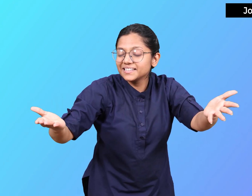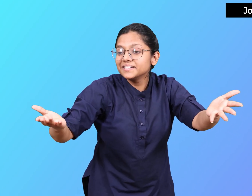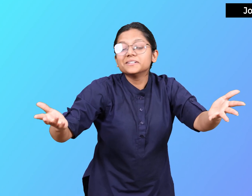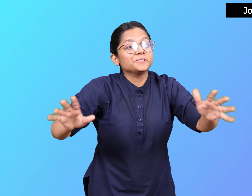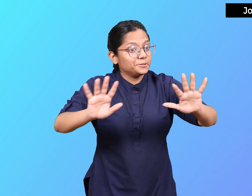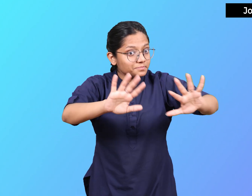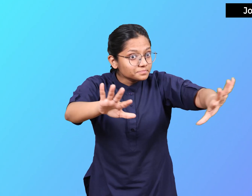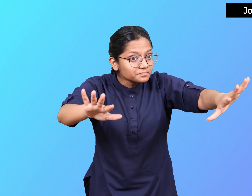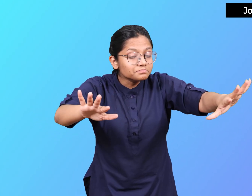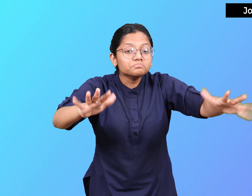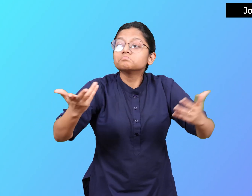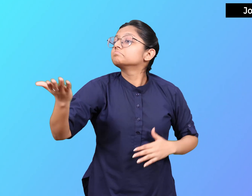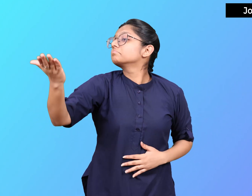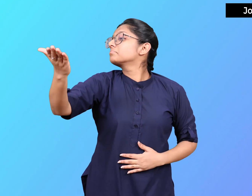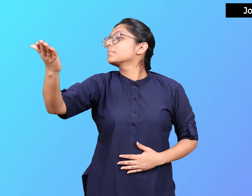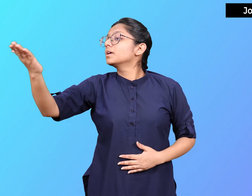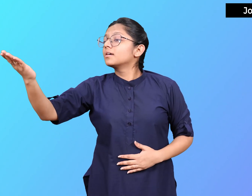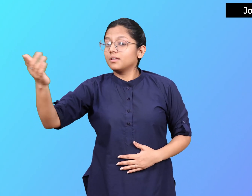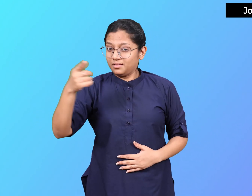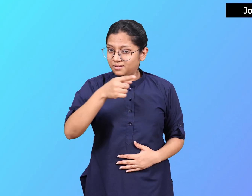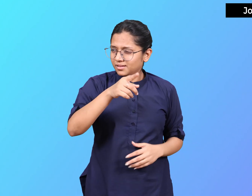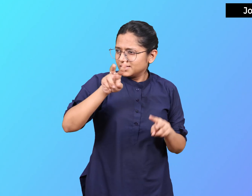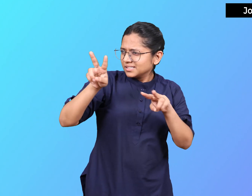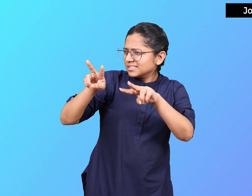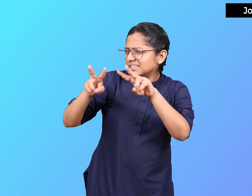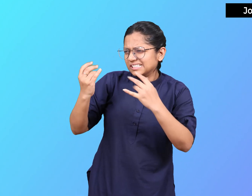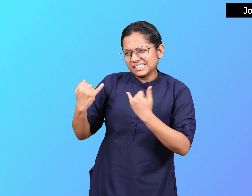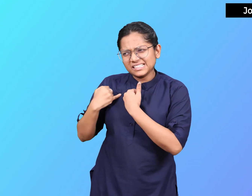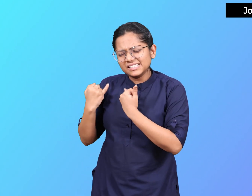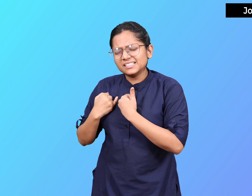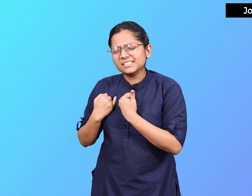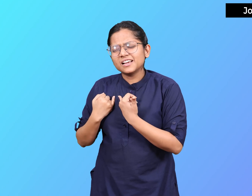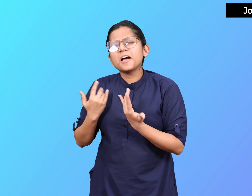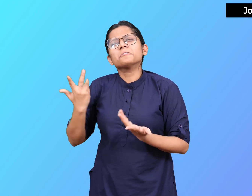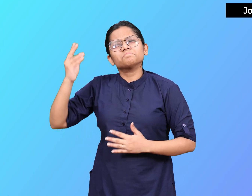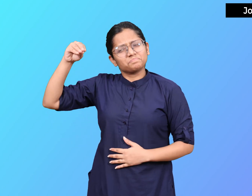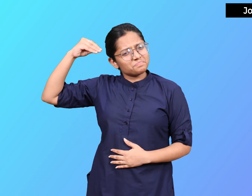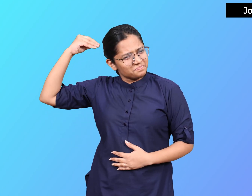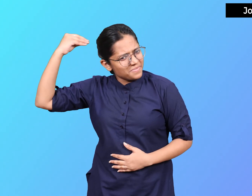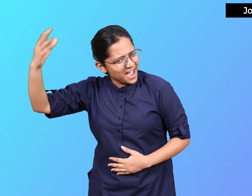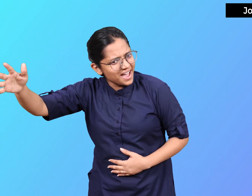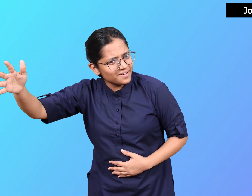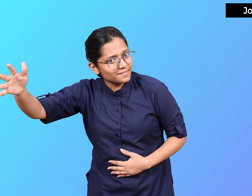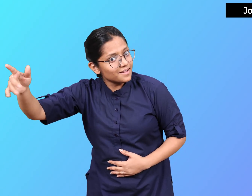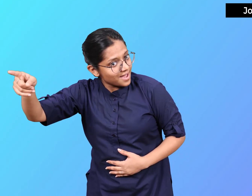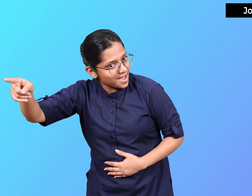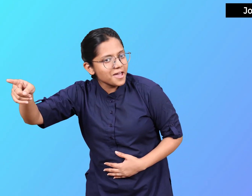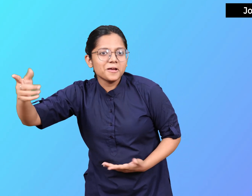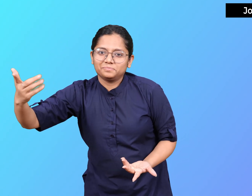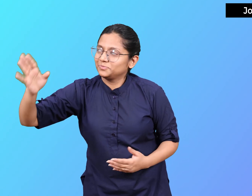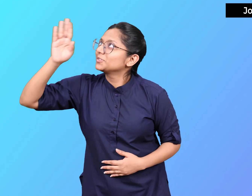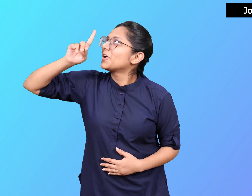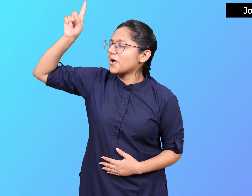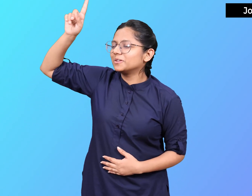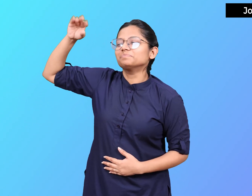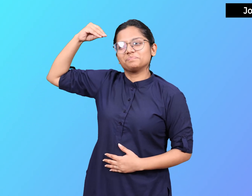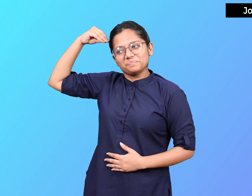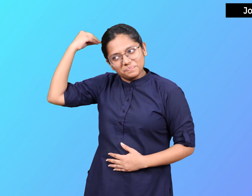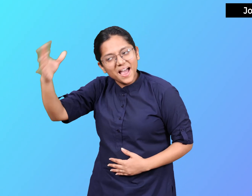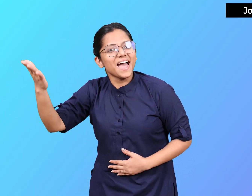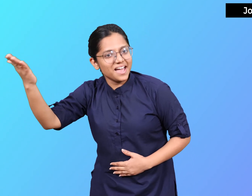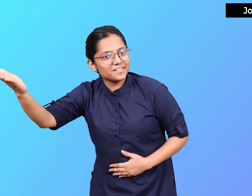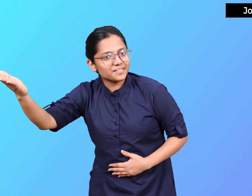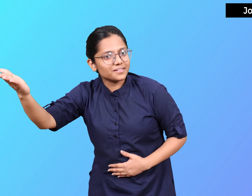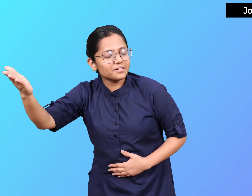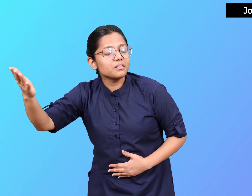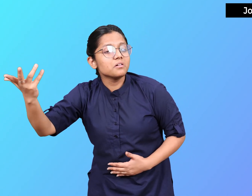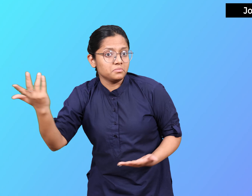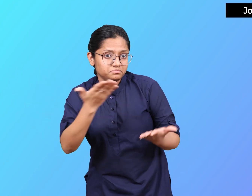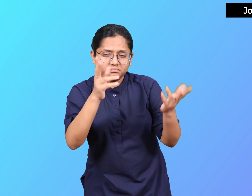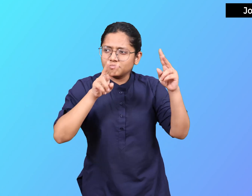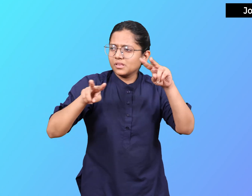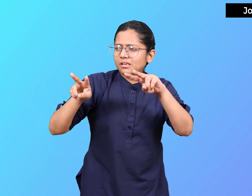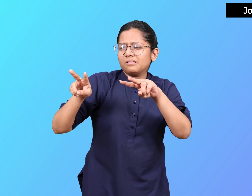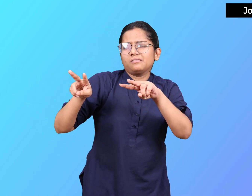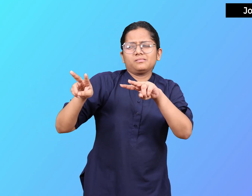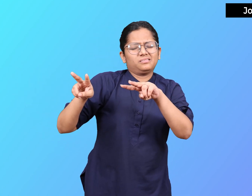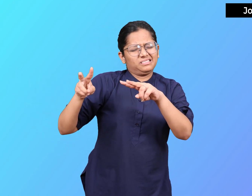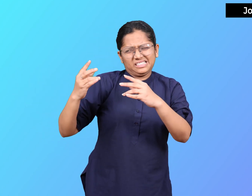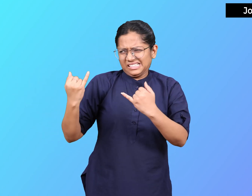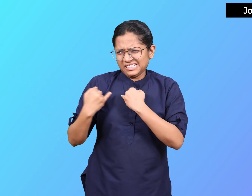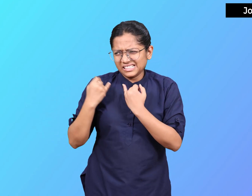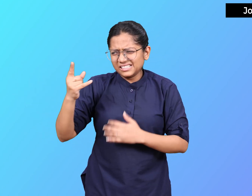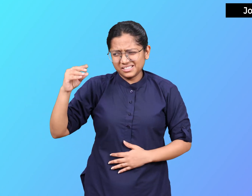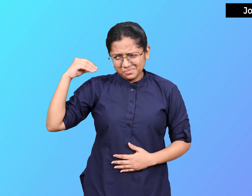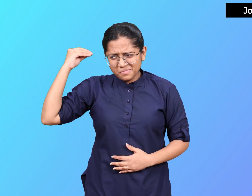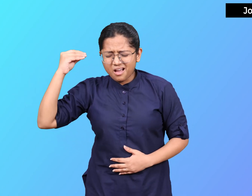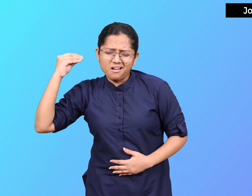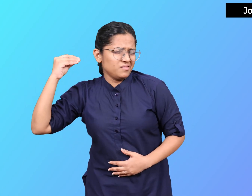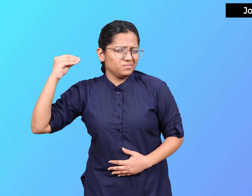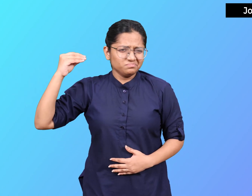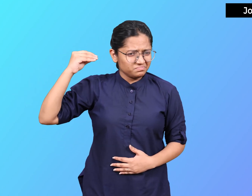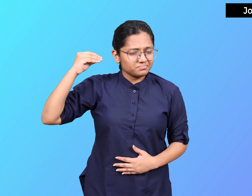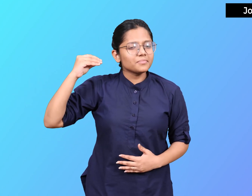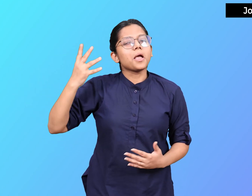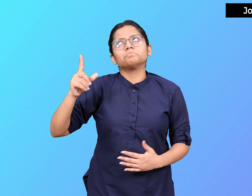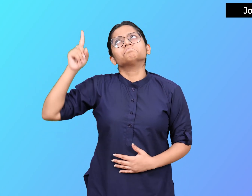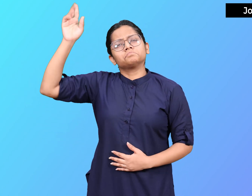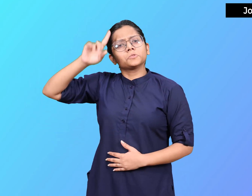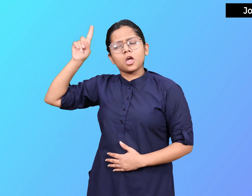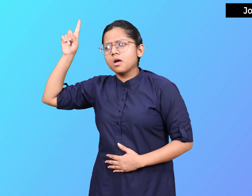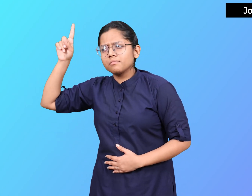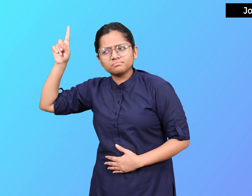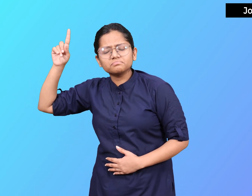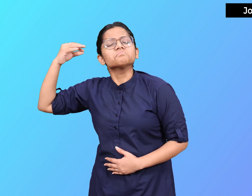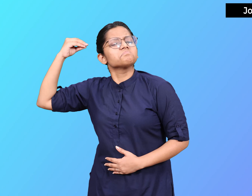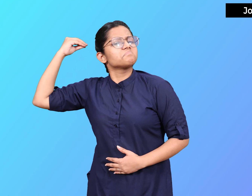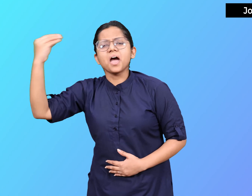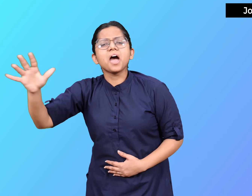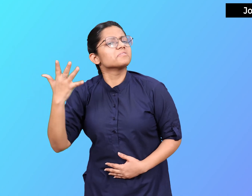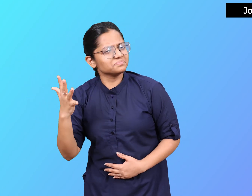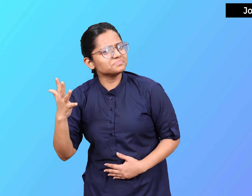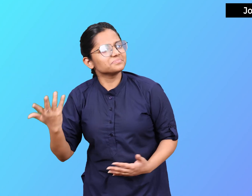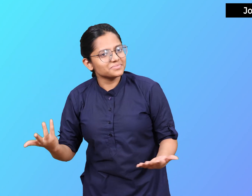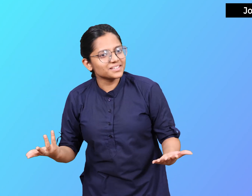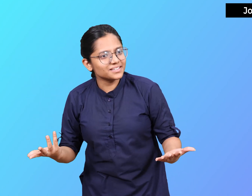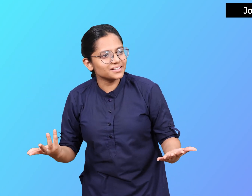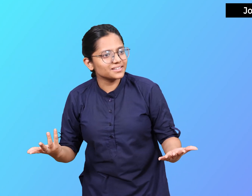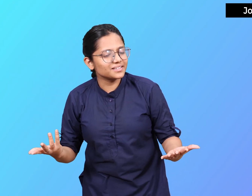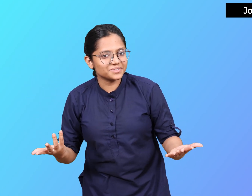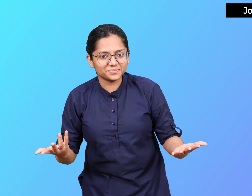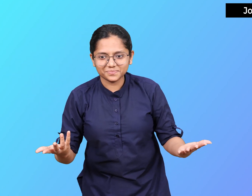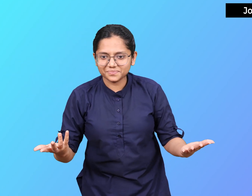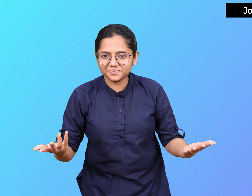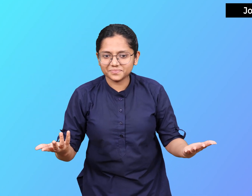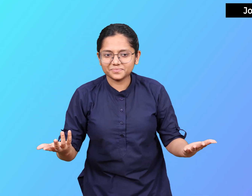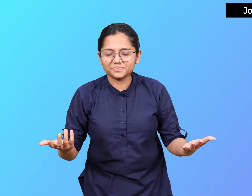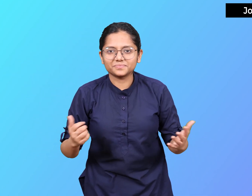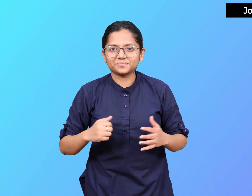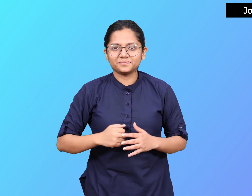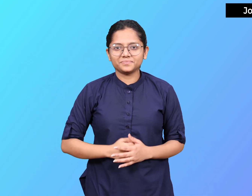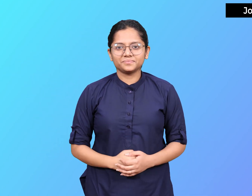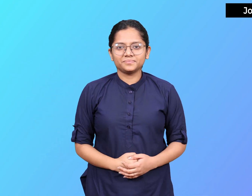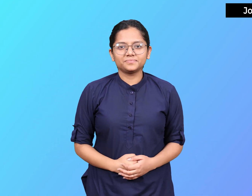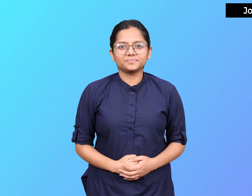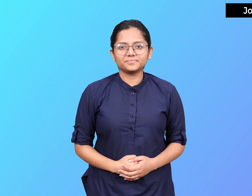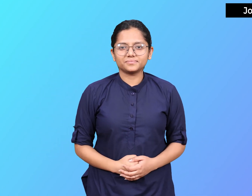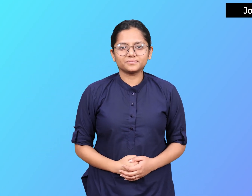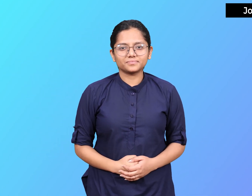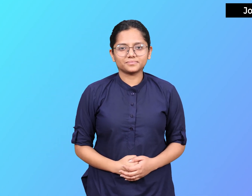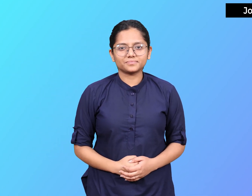If you forgive the sins of anyone, their sins are forgiven. If there is anyone whose sins you don’t forgive, their sins are not forgiven.”